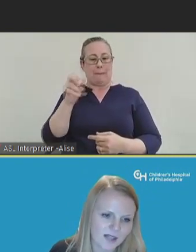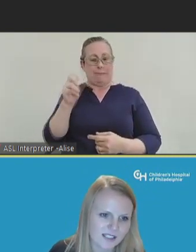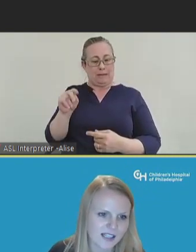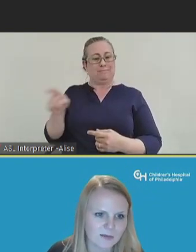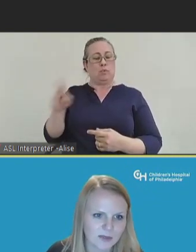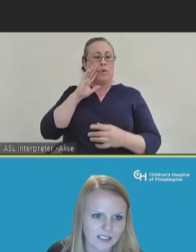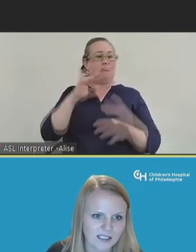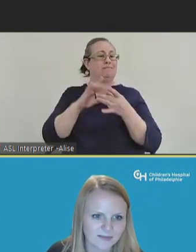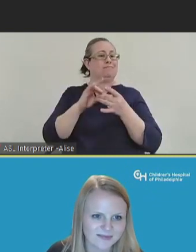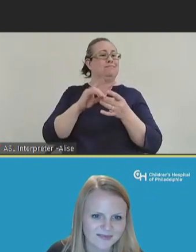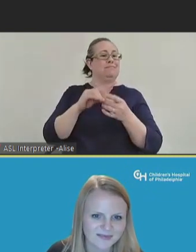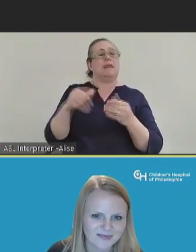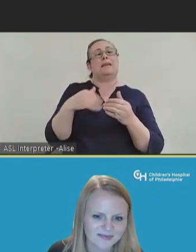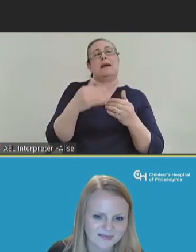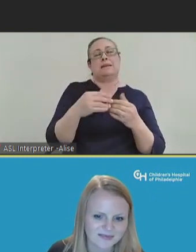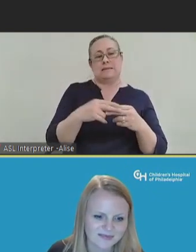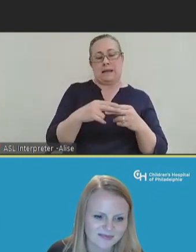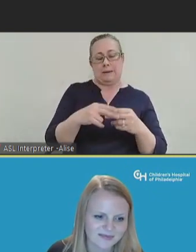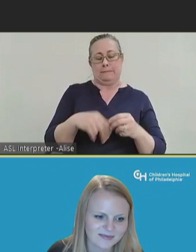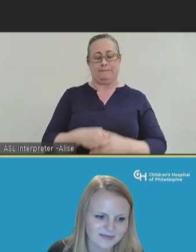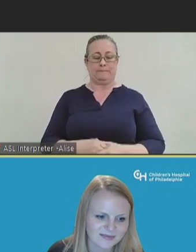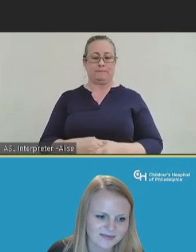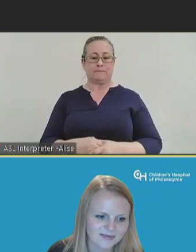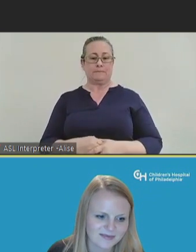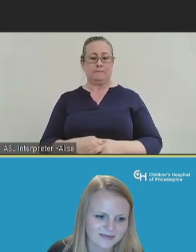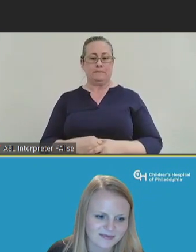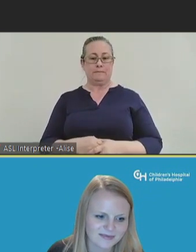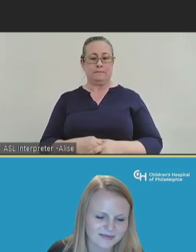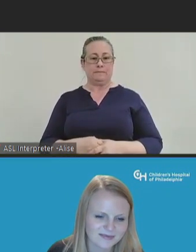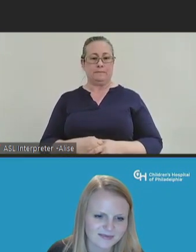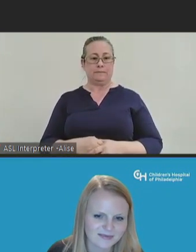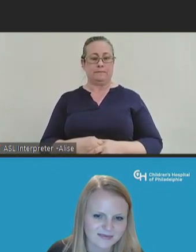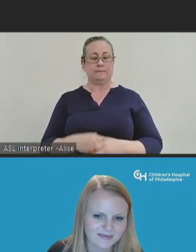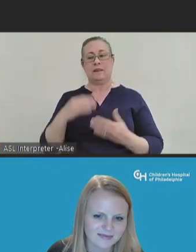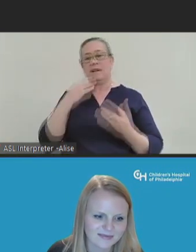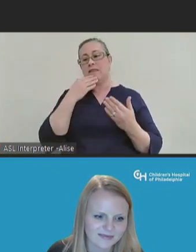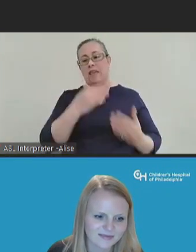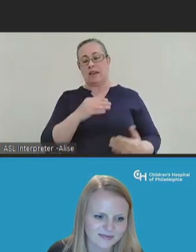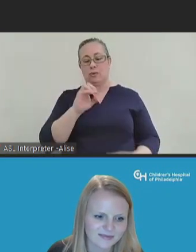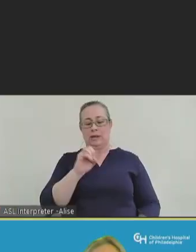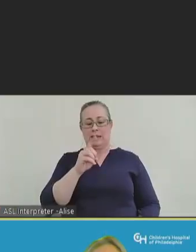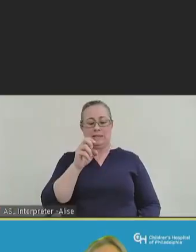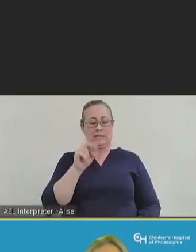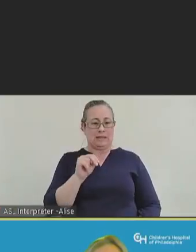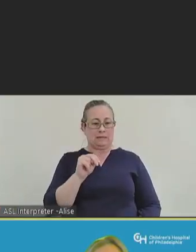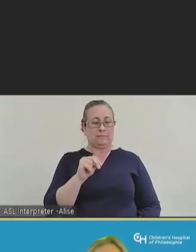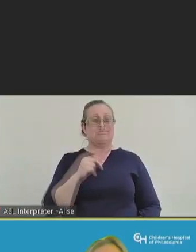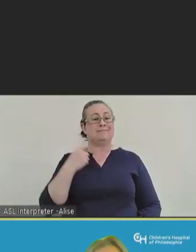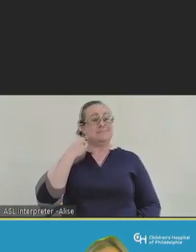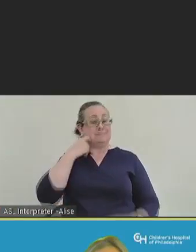Allison Tappon: Thank you, Eden. As Eden mentioned, being a team of three,